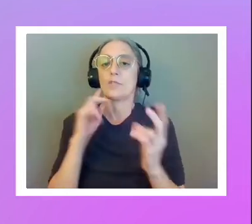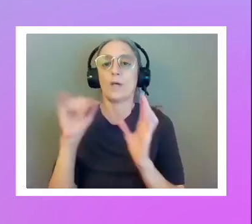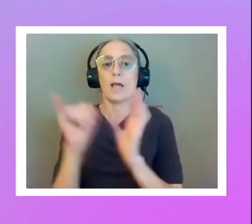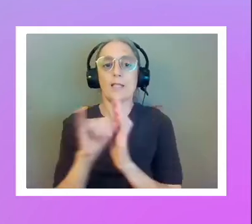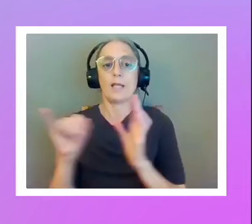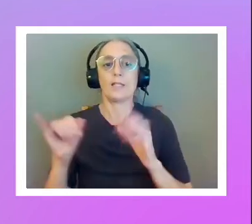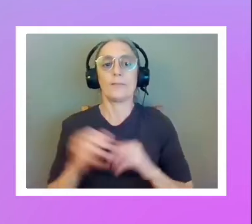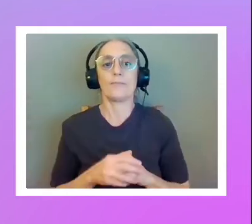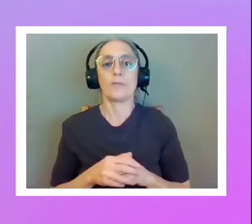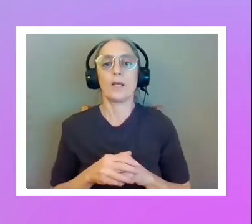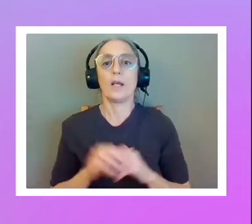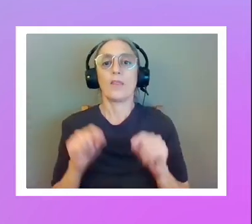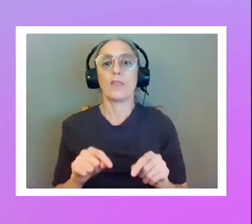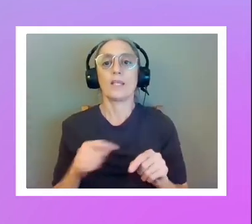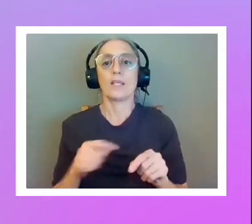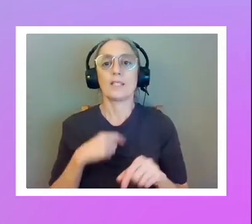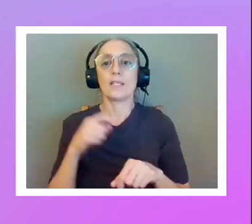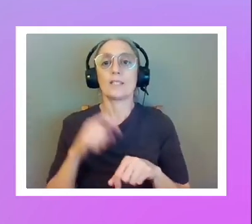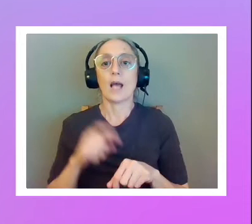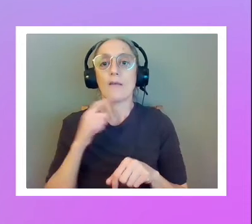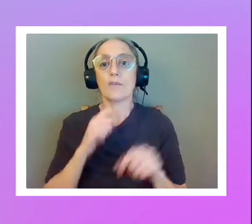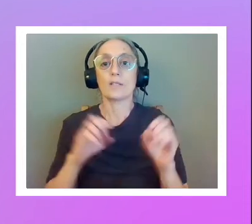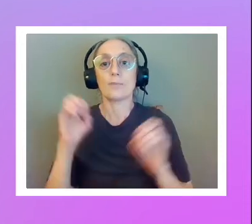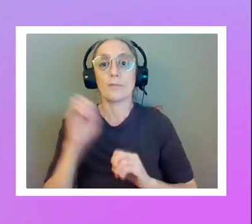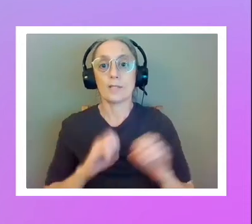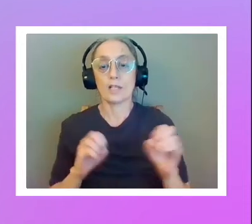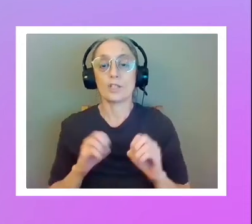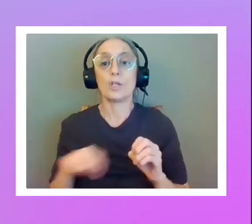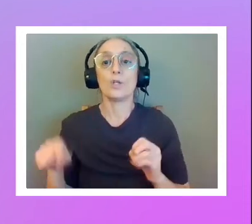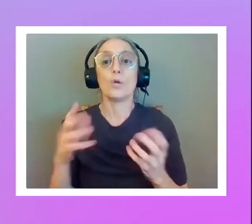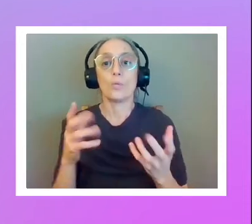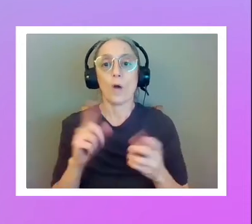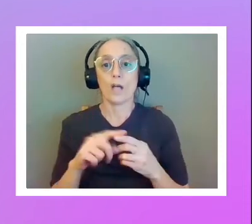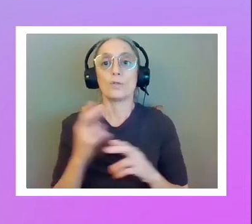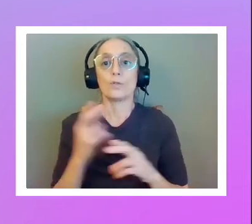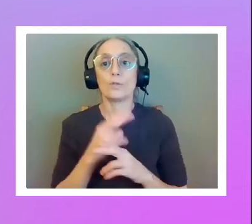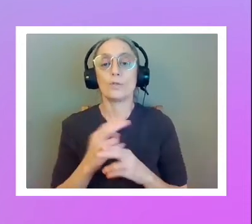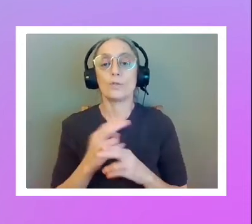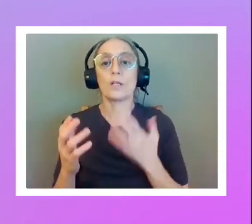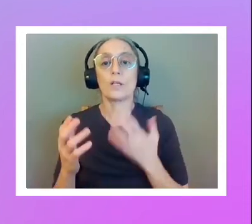This is time for experimentation and you will want to use a color contrast analyzer tool